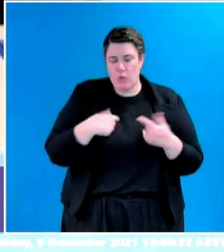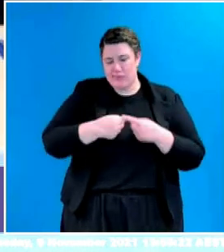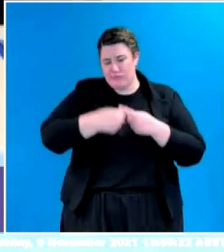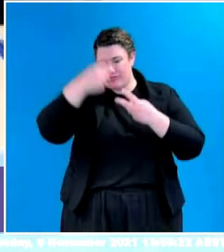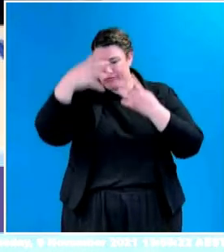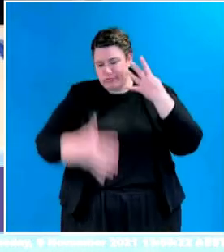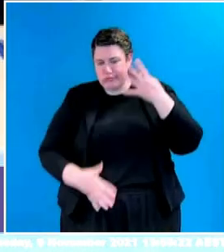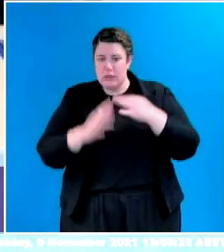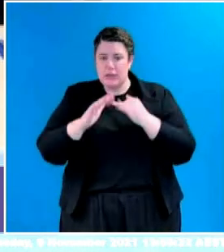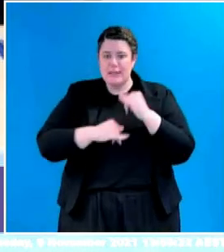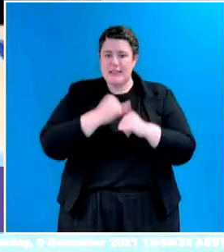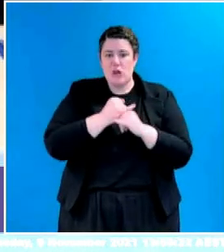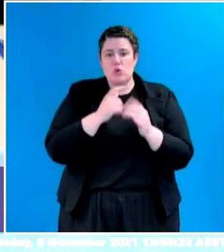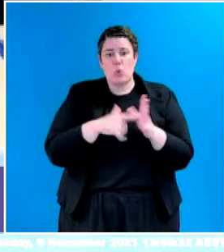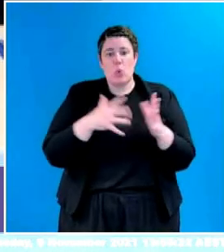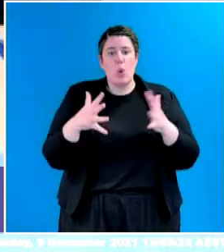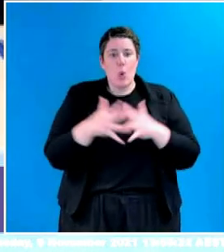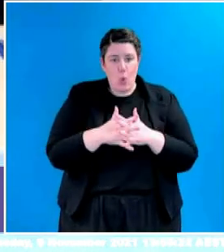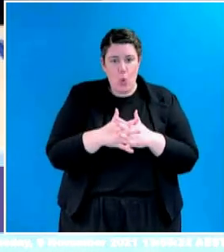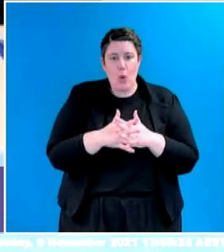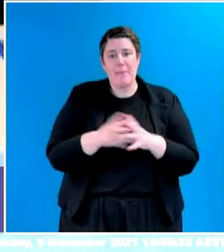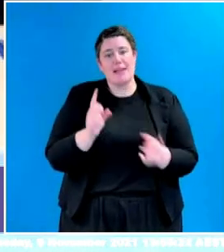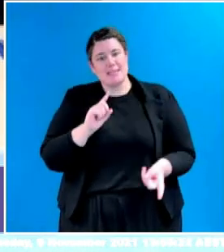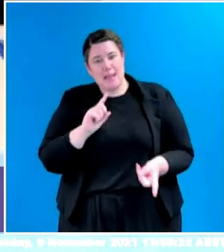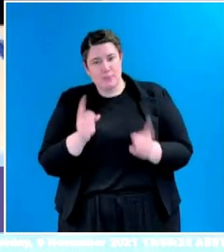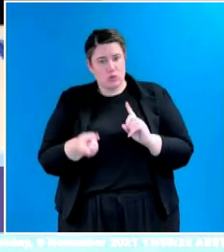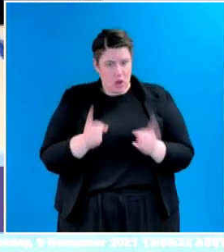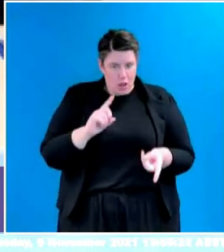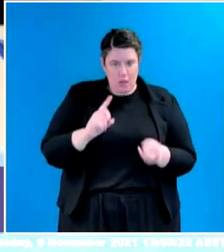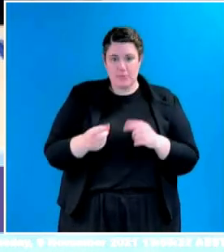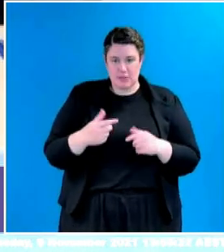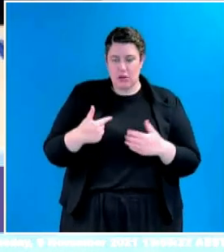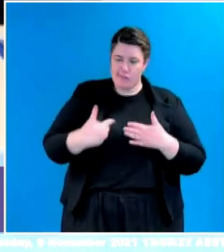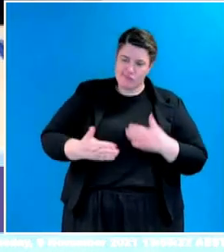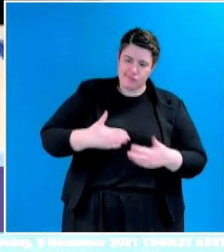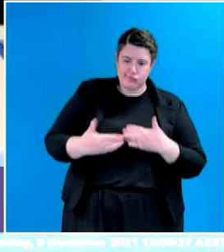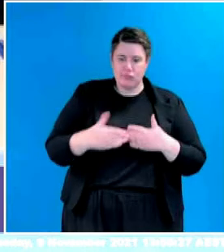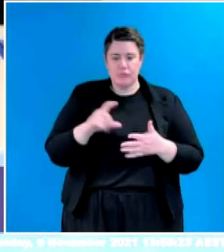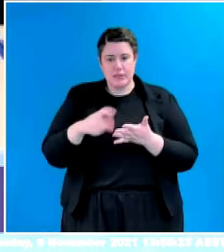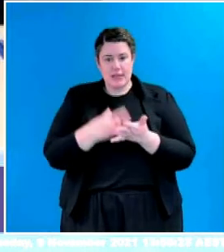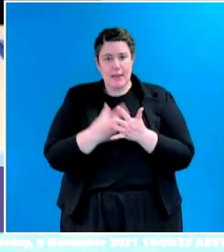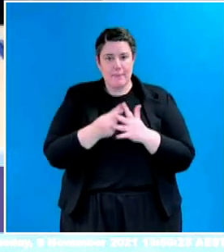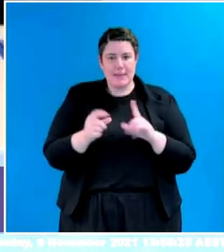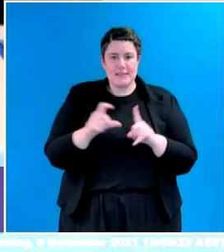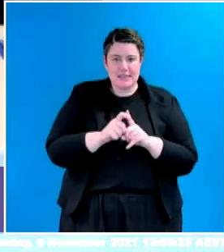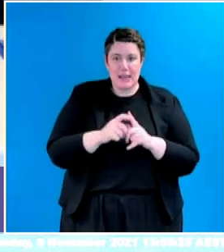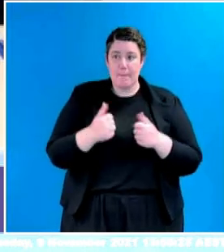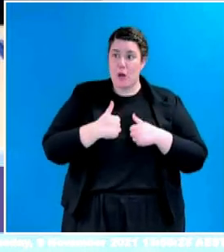But I deal with it from time to time and I am in charge of, I guess, providing